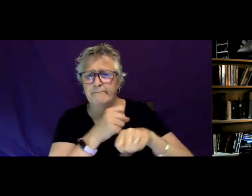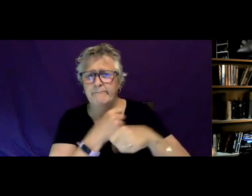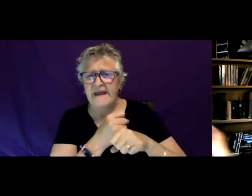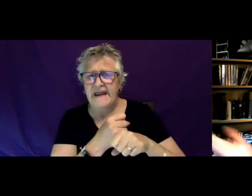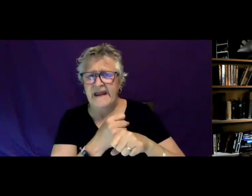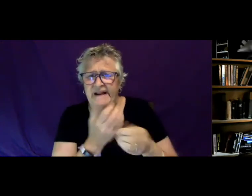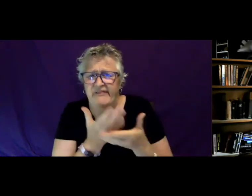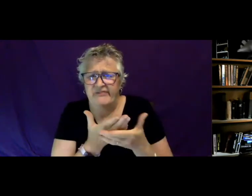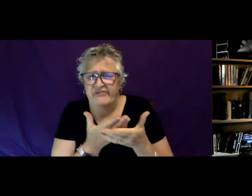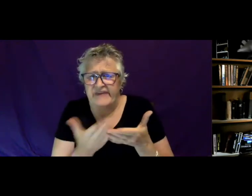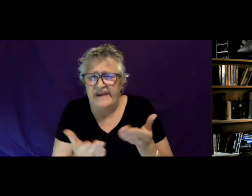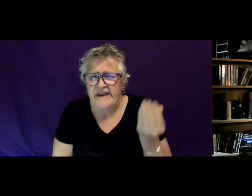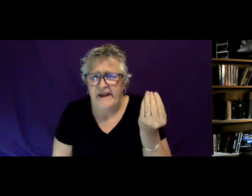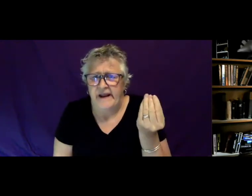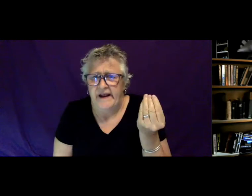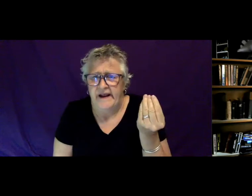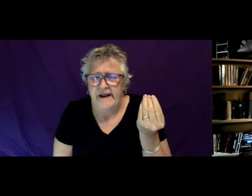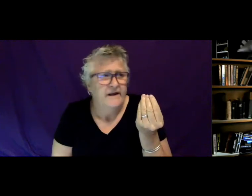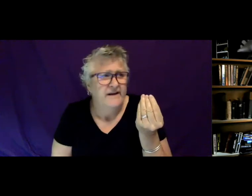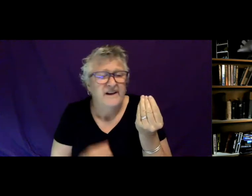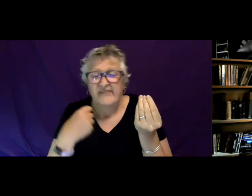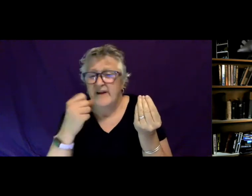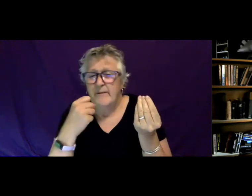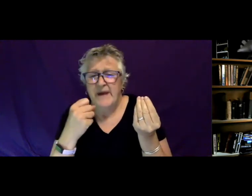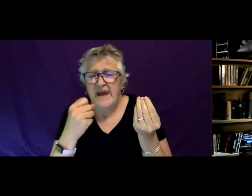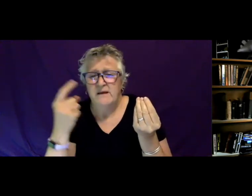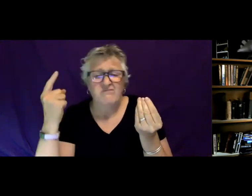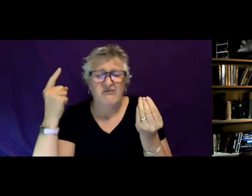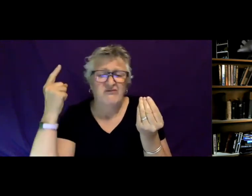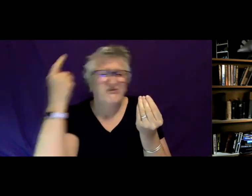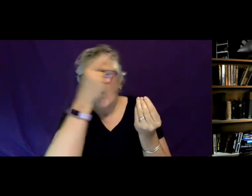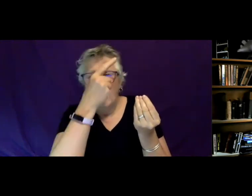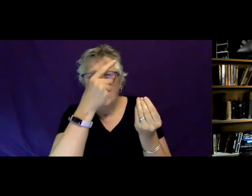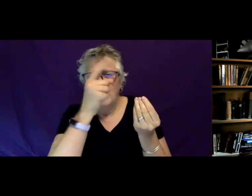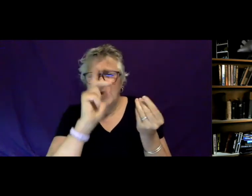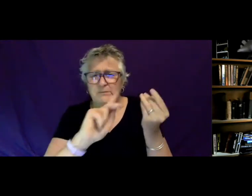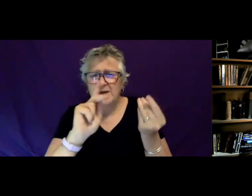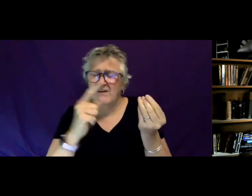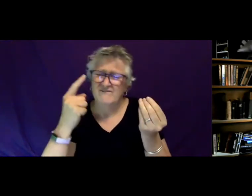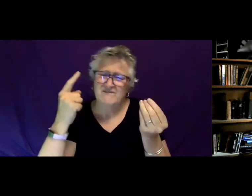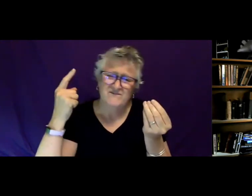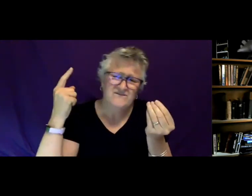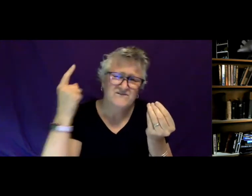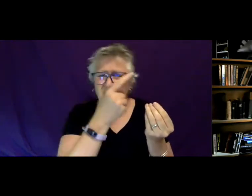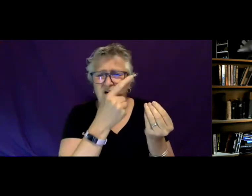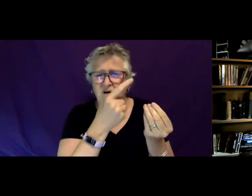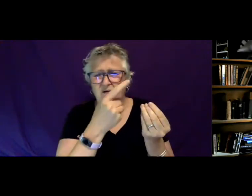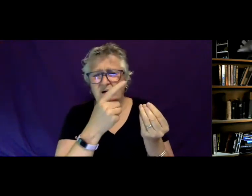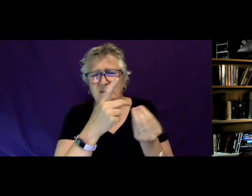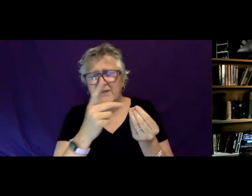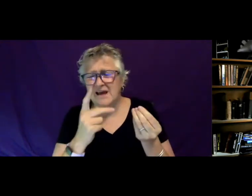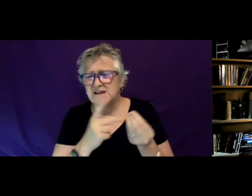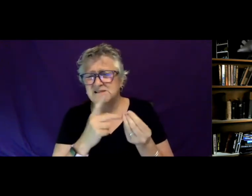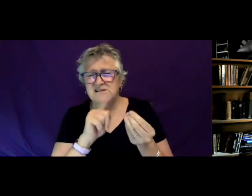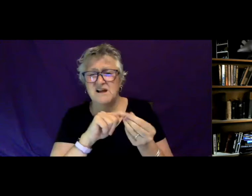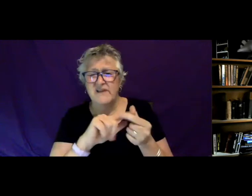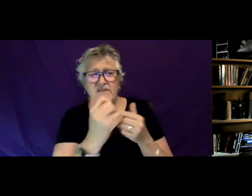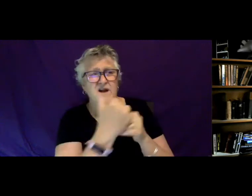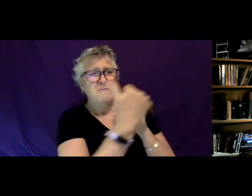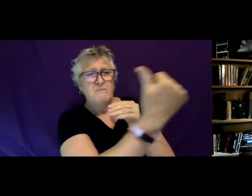faraway factories, by far away people. And they're boxed and packaged and shipped, until by the time it gets to your door,